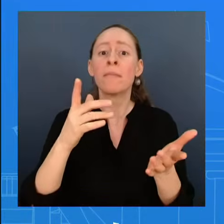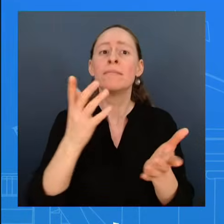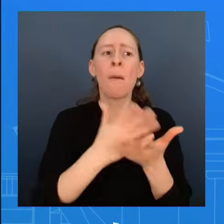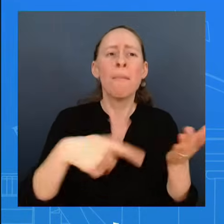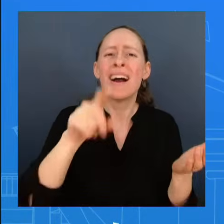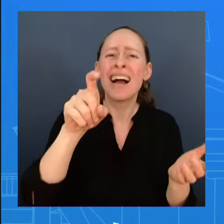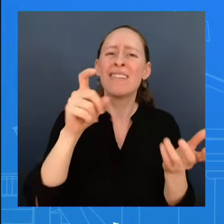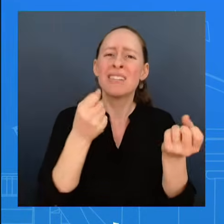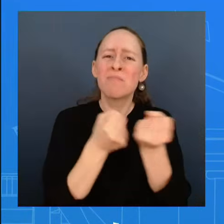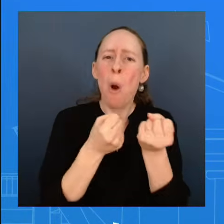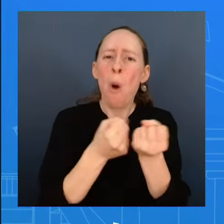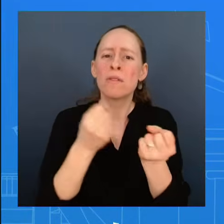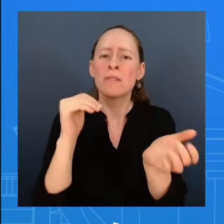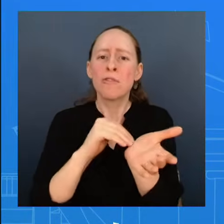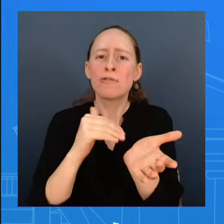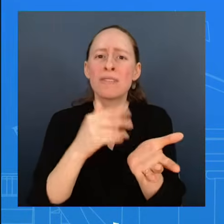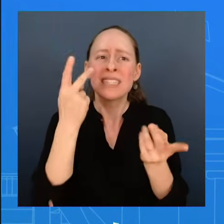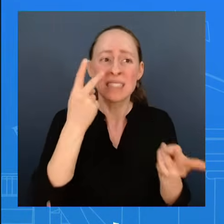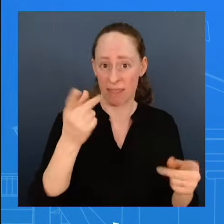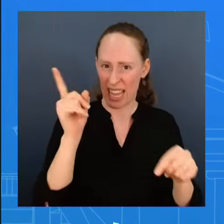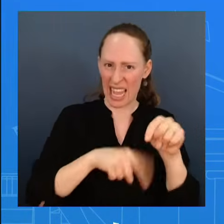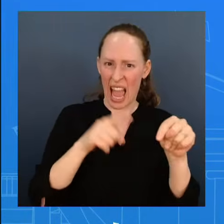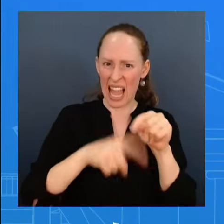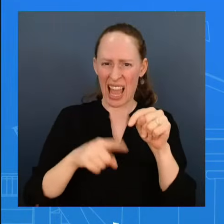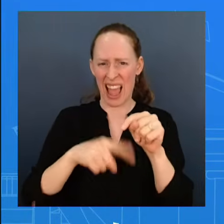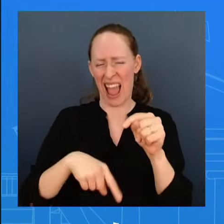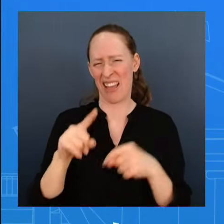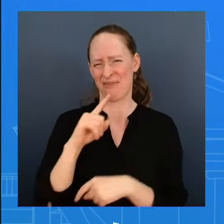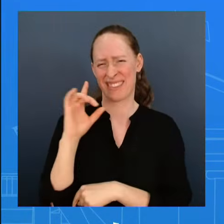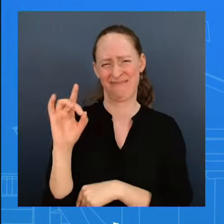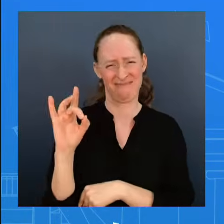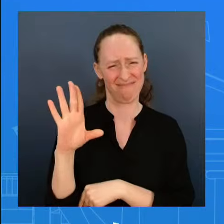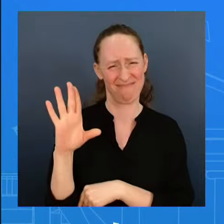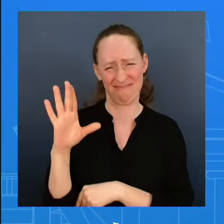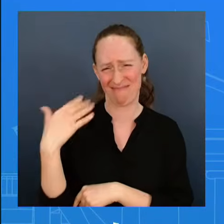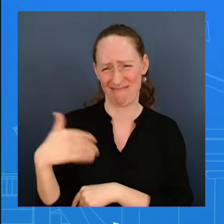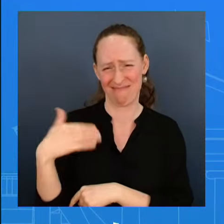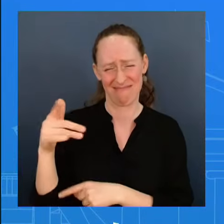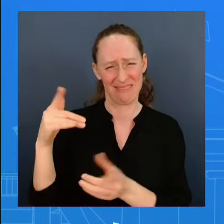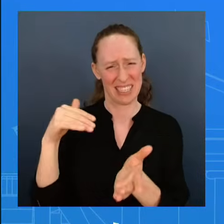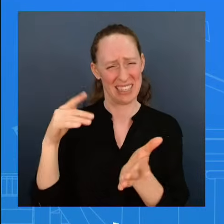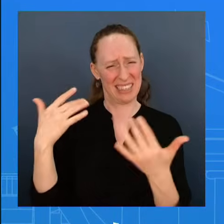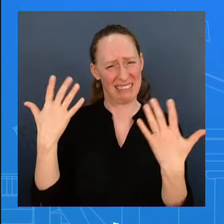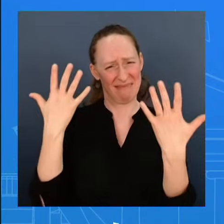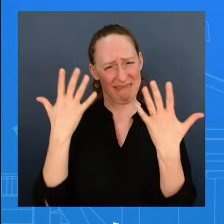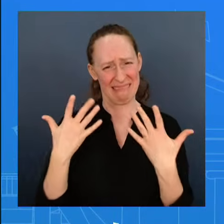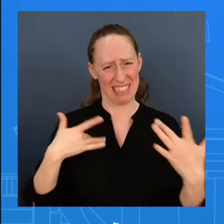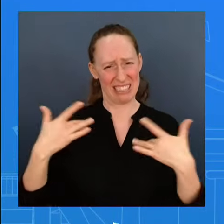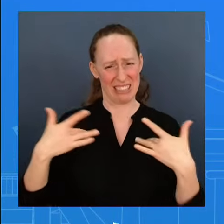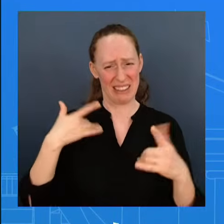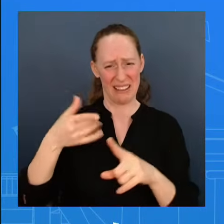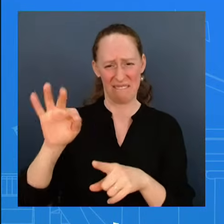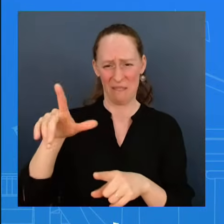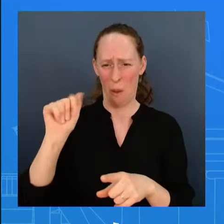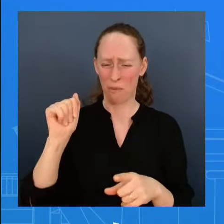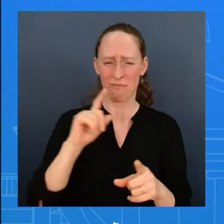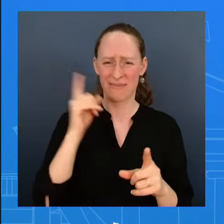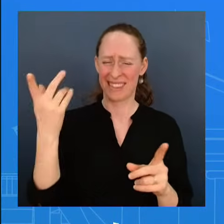But it's not just Florida, and it's not just abortion under -- care under attack here. We are seeing the devastating impacts